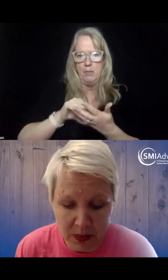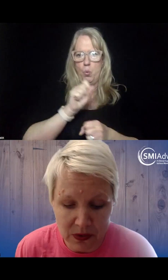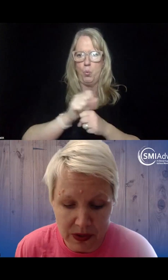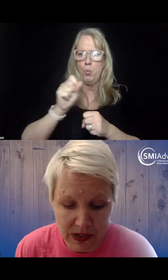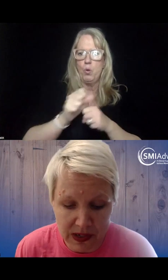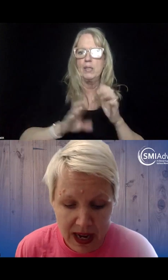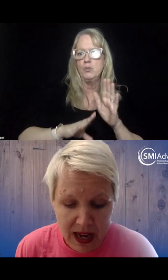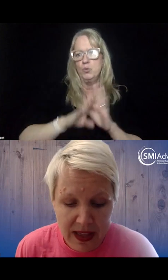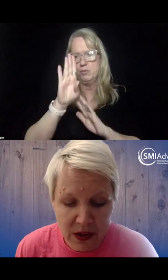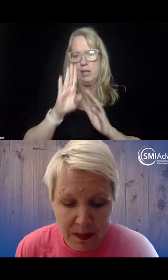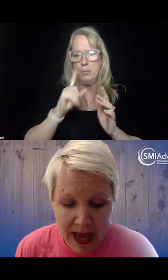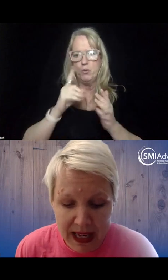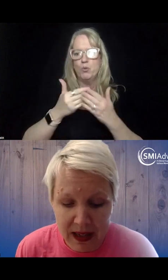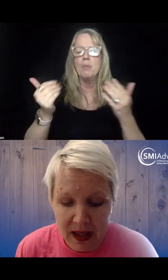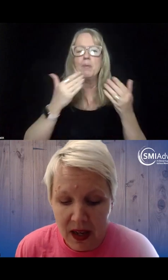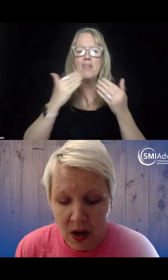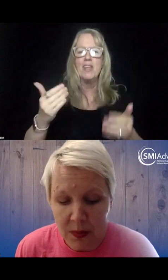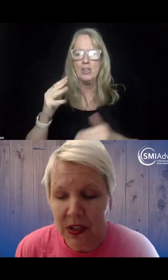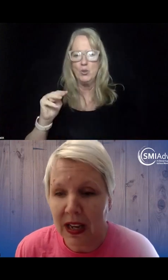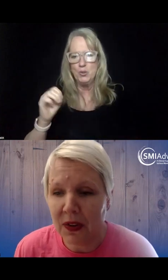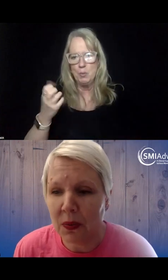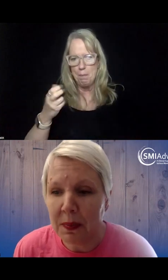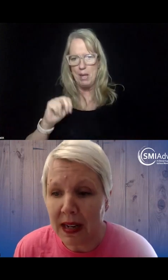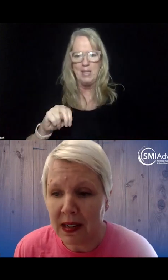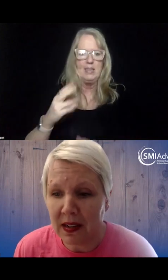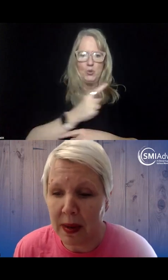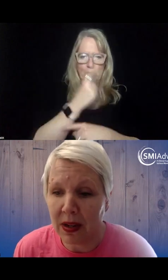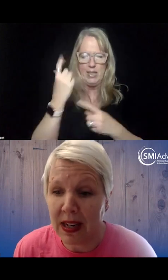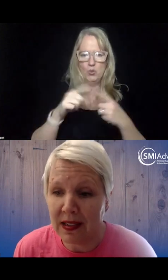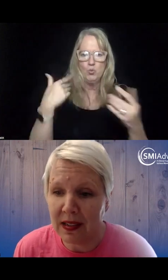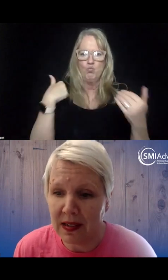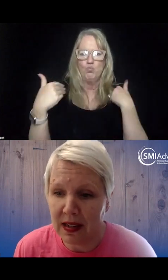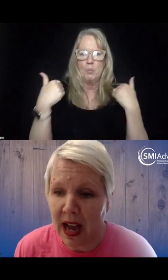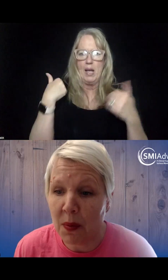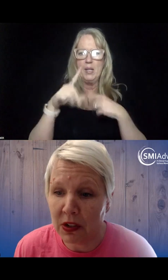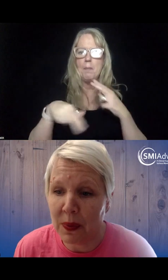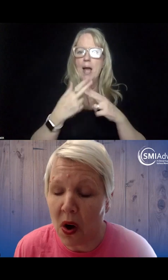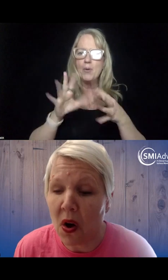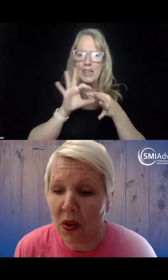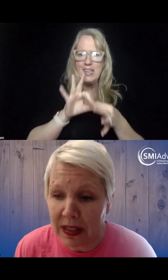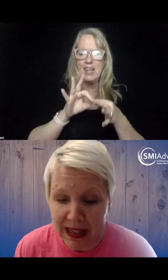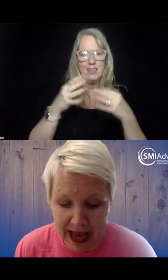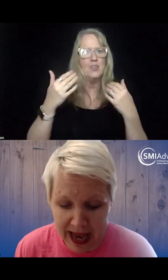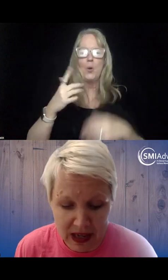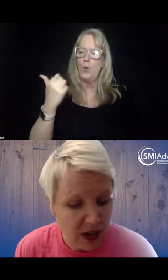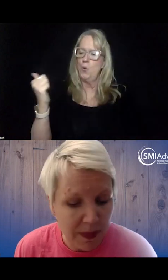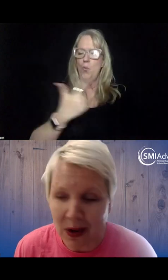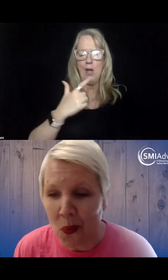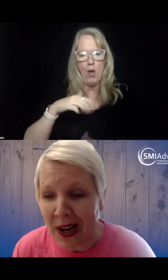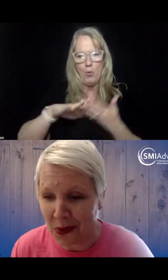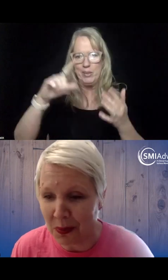SAMHSA. THANK YOU FOR MEIGHAN FOR REMINDING US ABOUT CONNECTEDNESS NO MATTER WHAT GROUP THAT WE